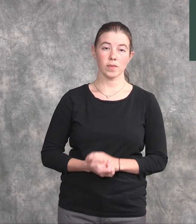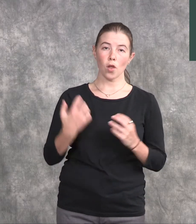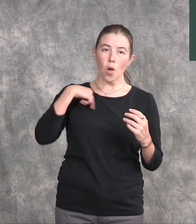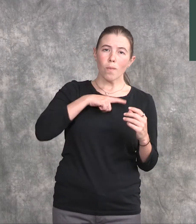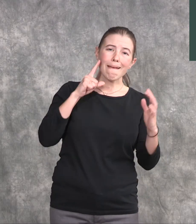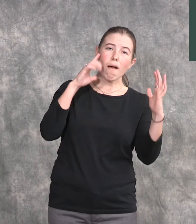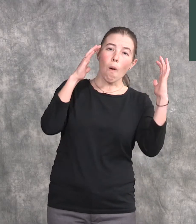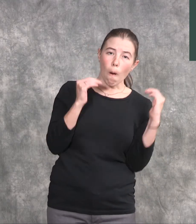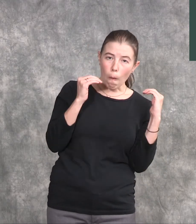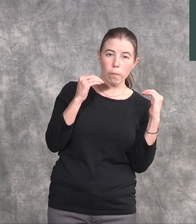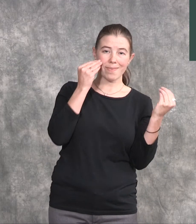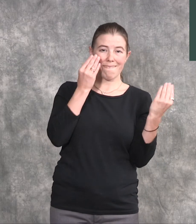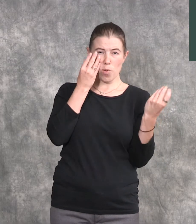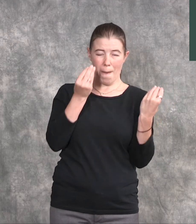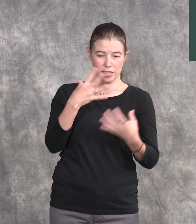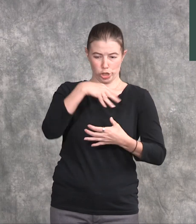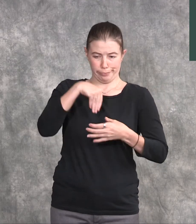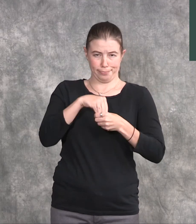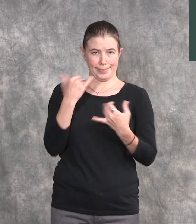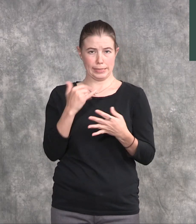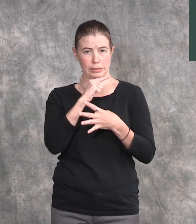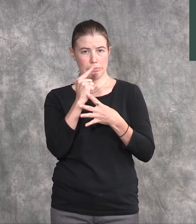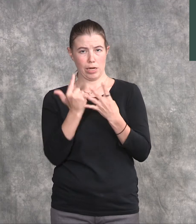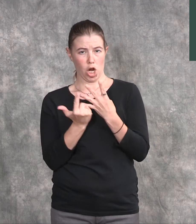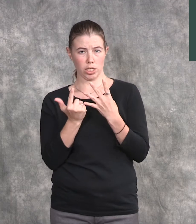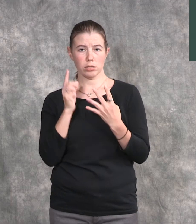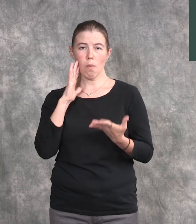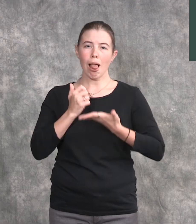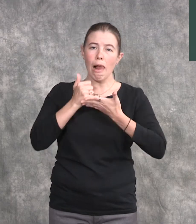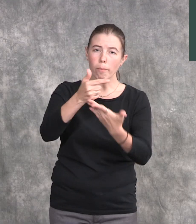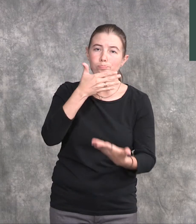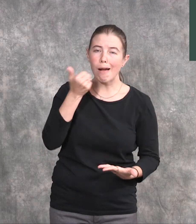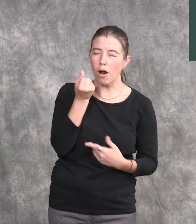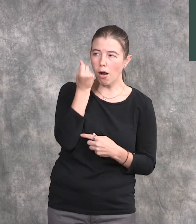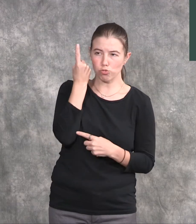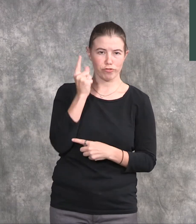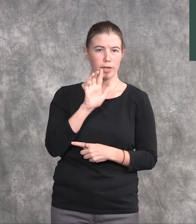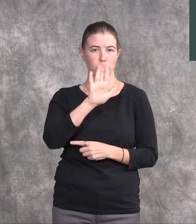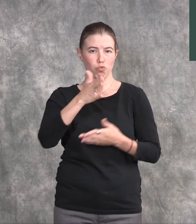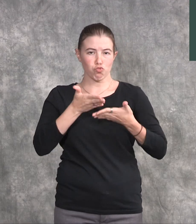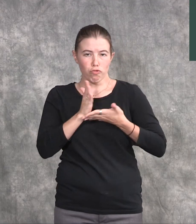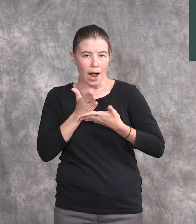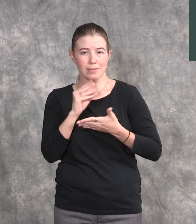We hope the information included in the series will help you better understand your rights